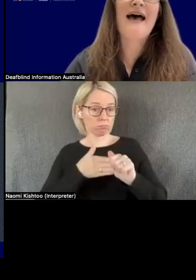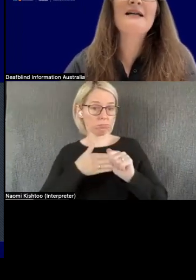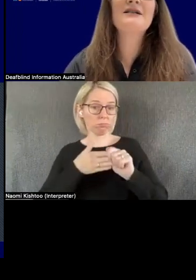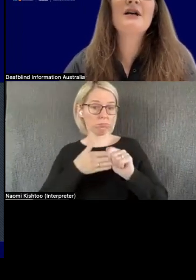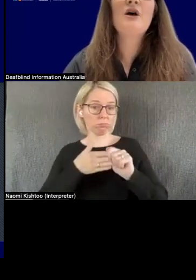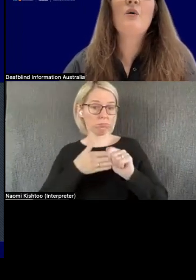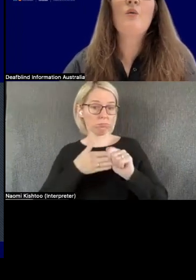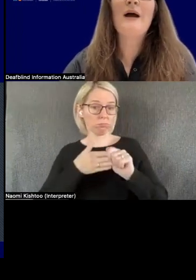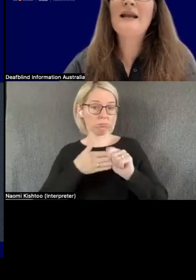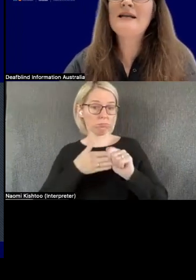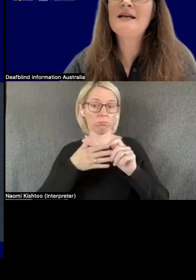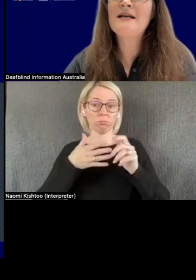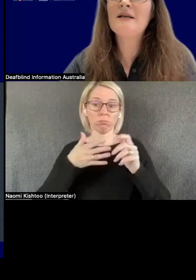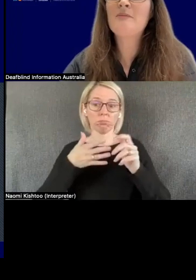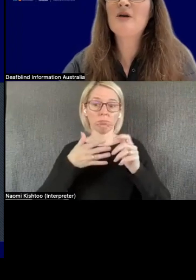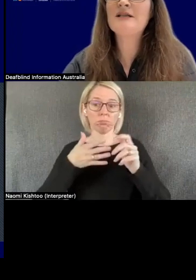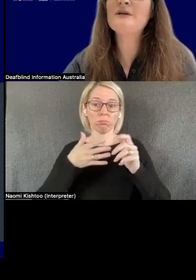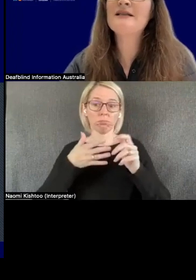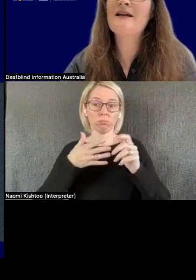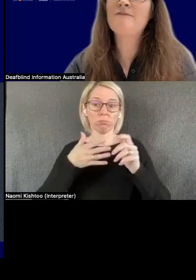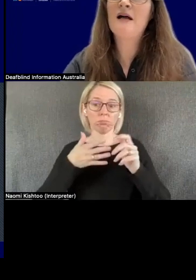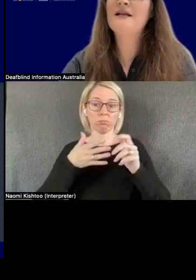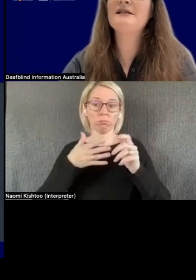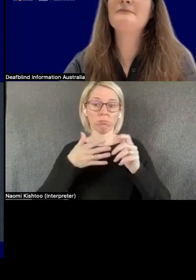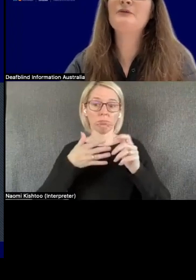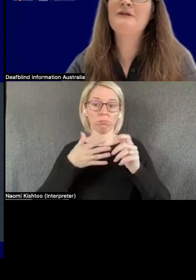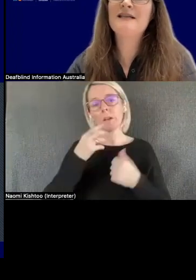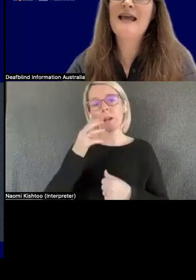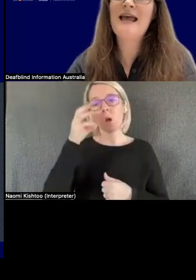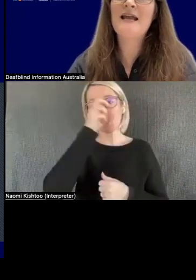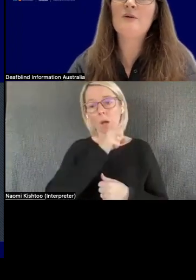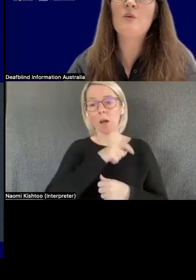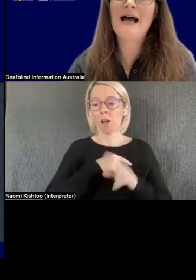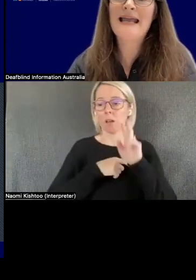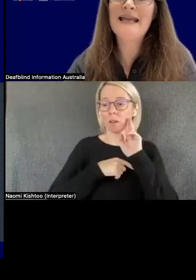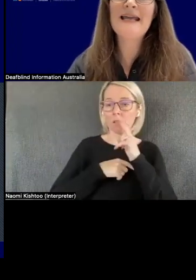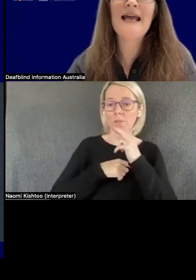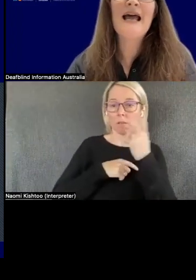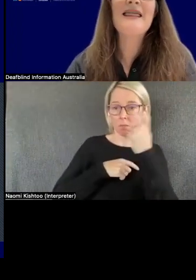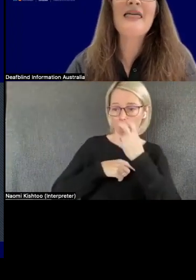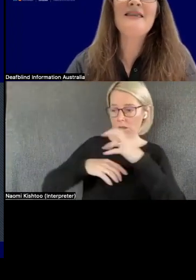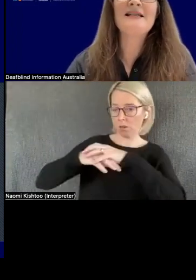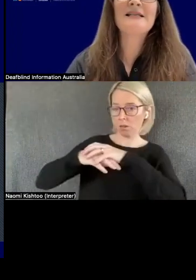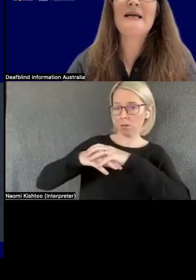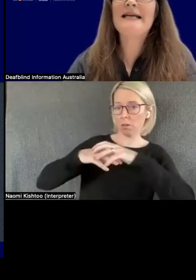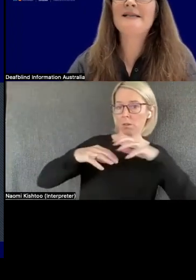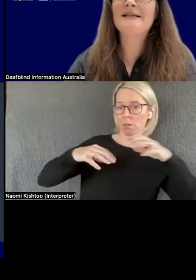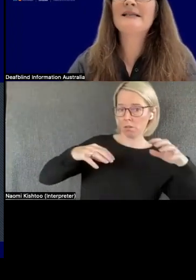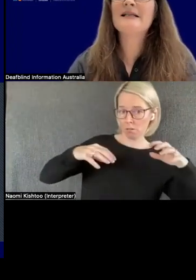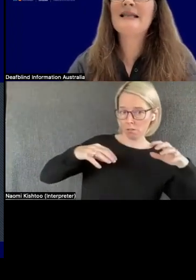that when the person with deafblindness moves their hand away, that this means,